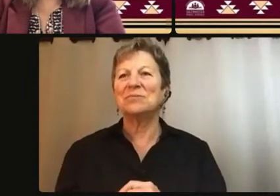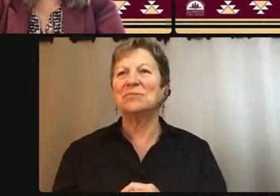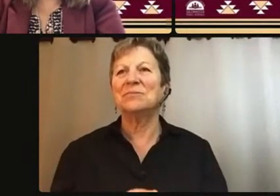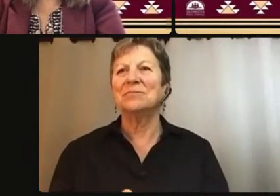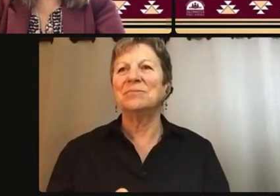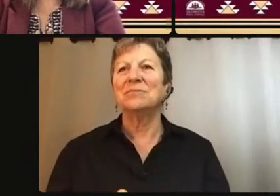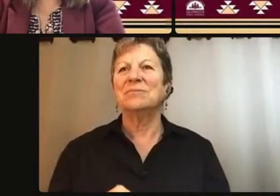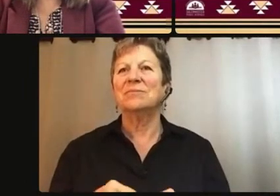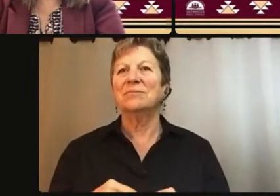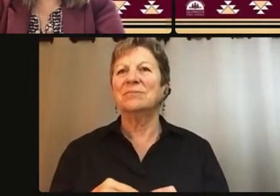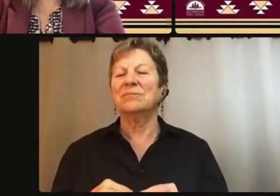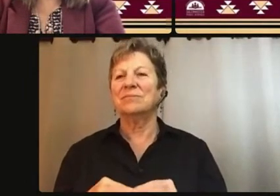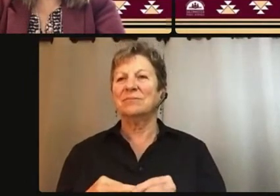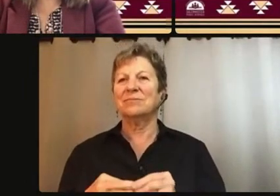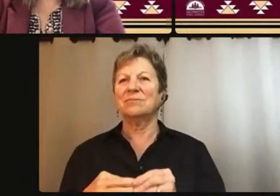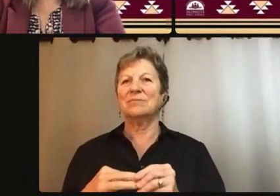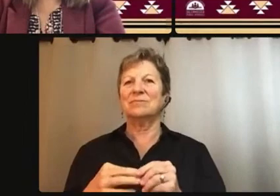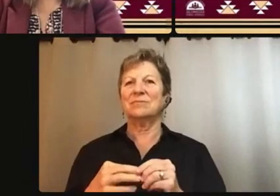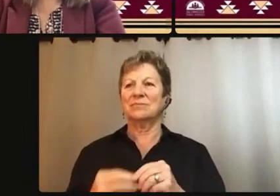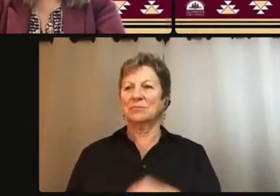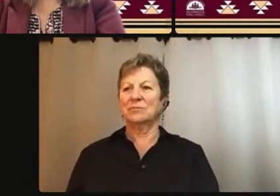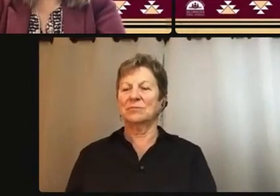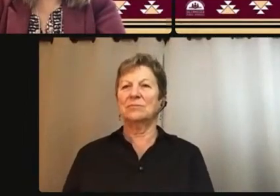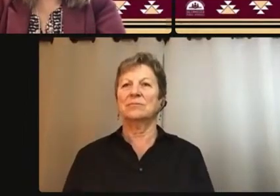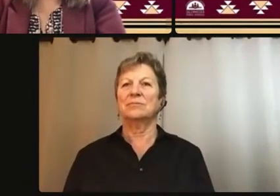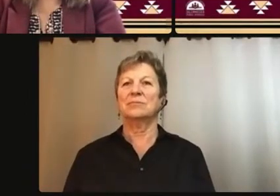AUDIO.